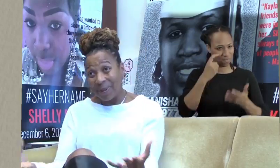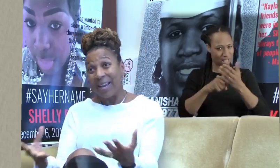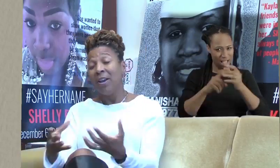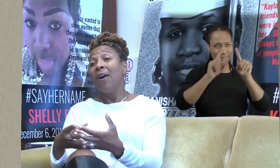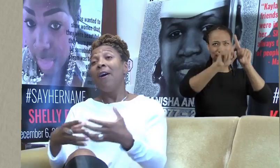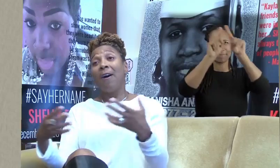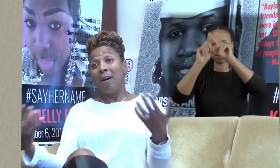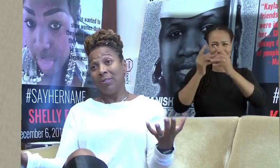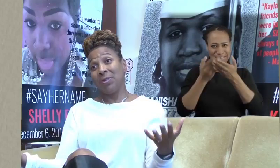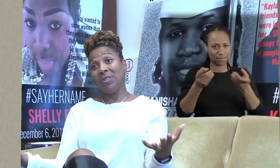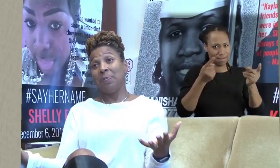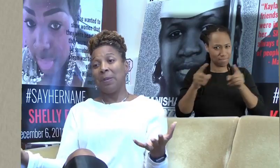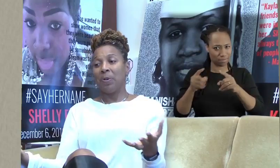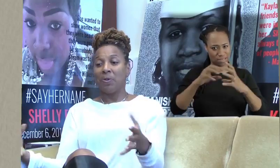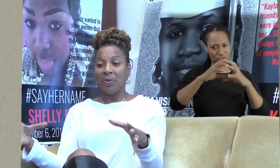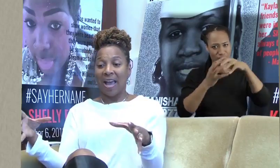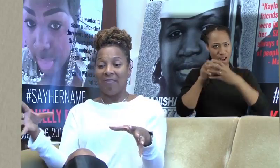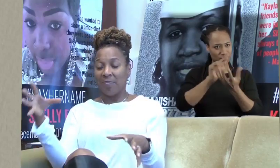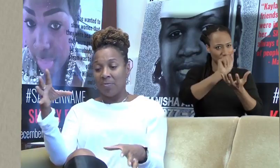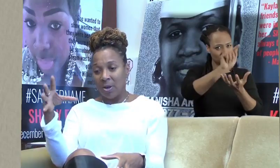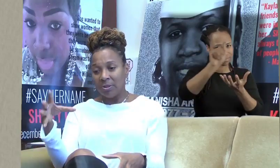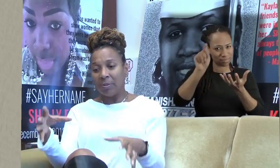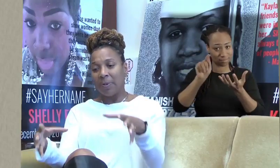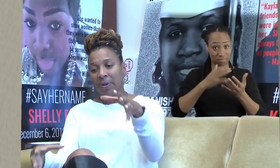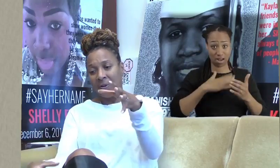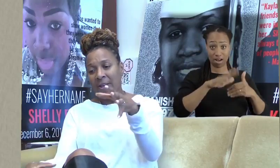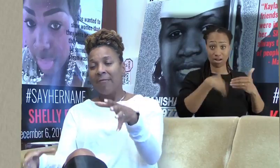Since then, intersectionality has been used to talk about a lot of things.